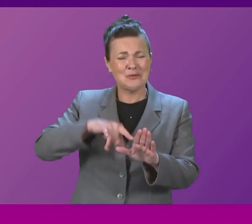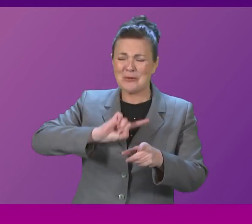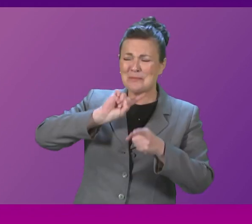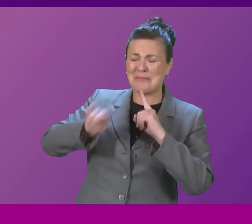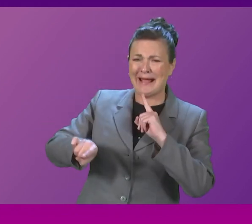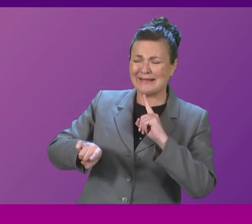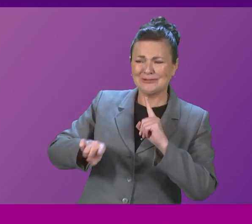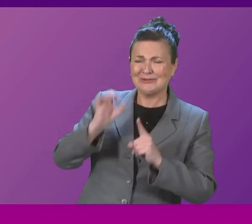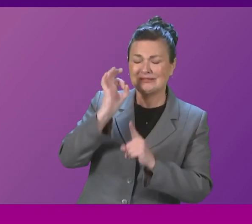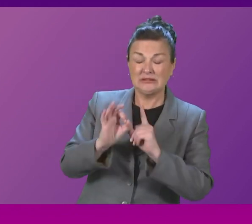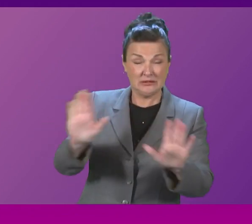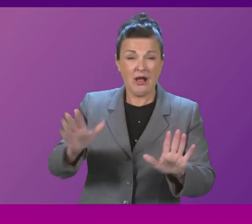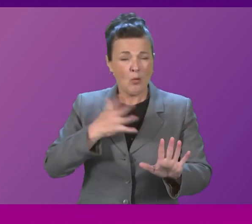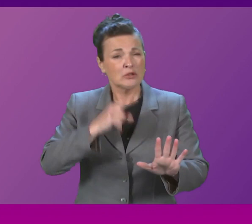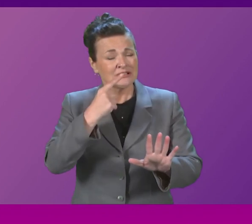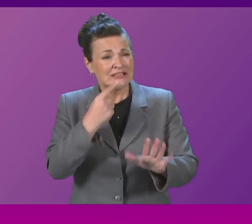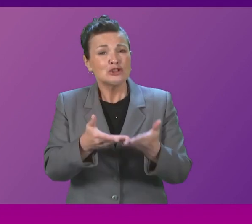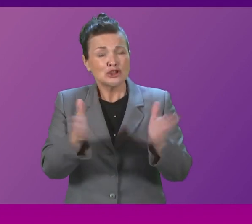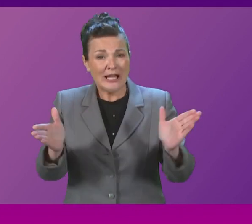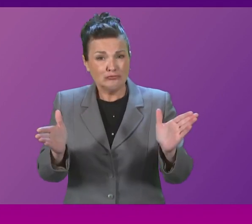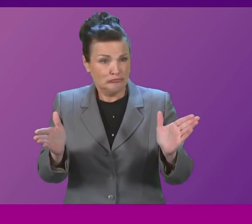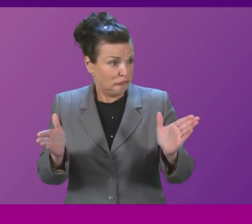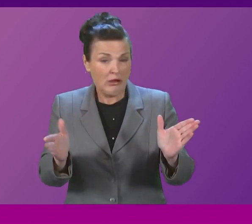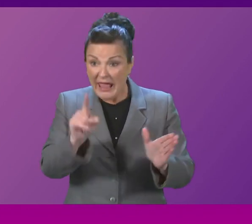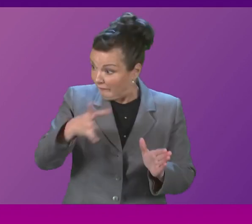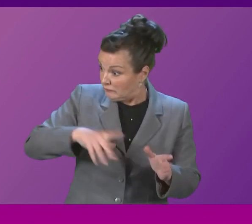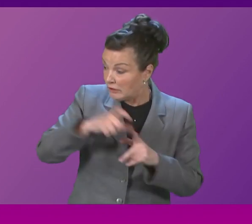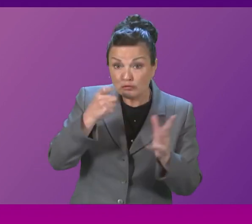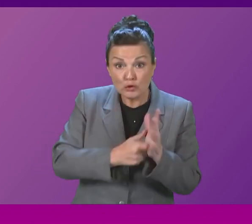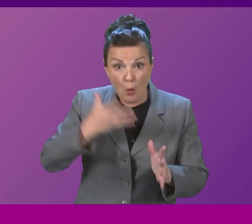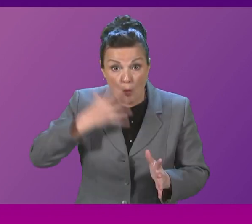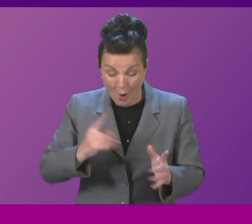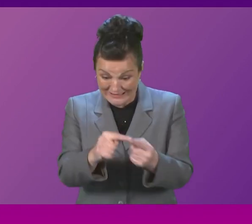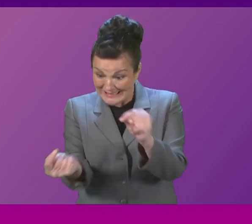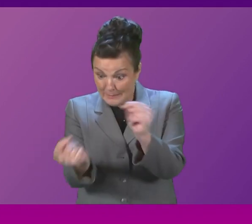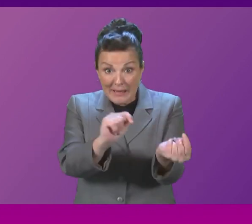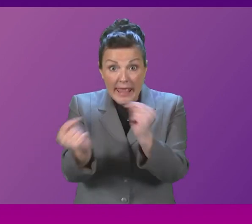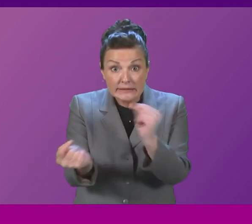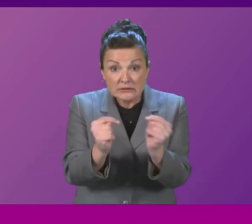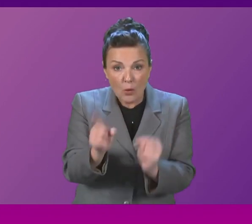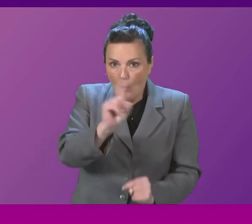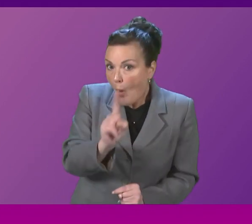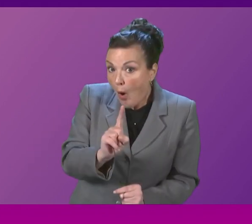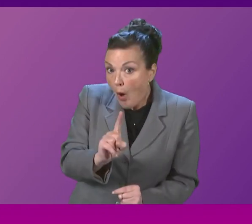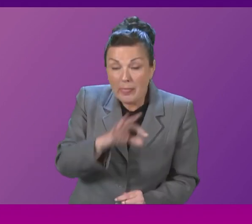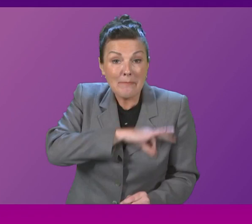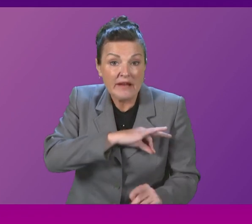in the chamber. If Douglas Ross wants to have a debate about the benefits or—as he would see it—otherwise